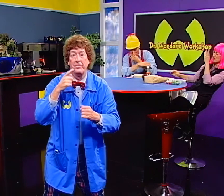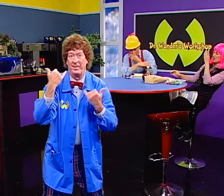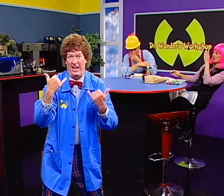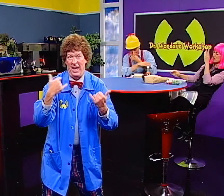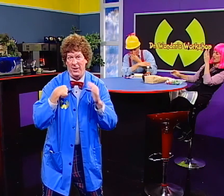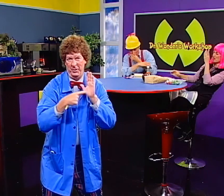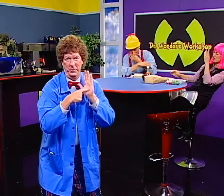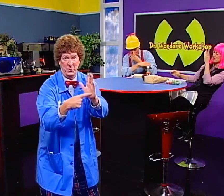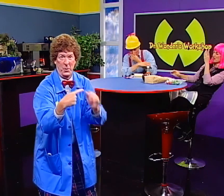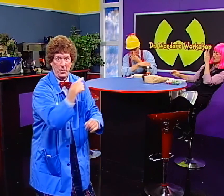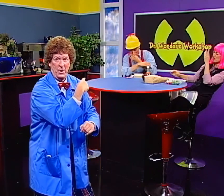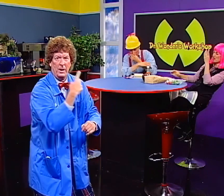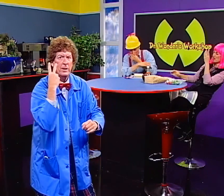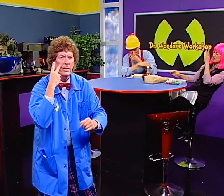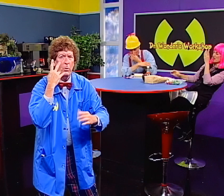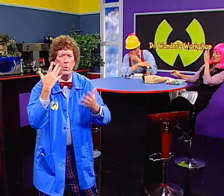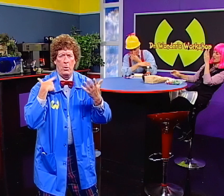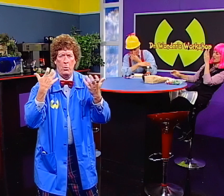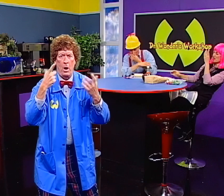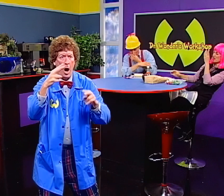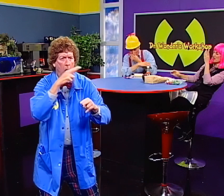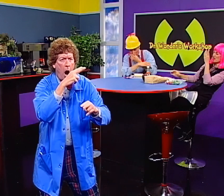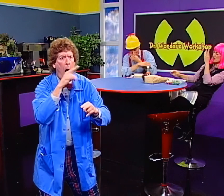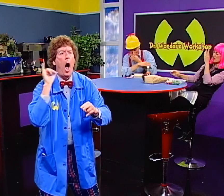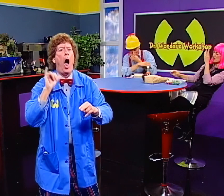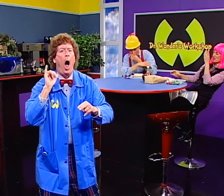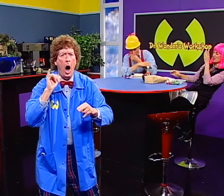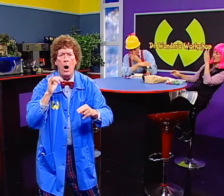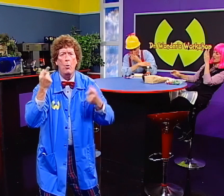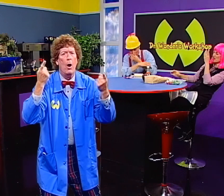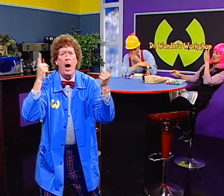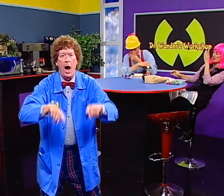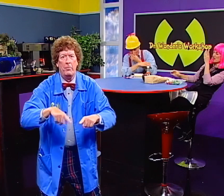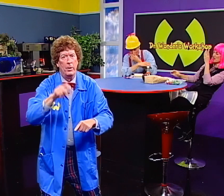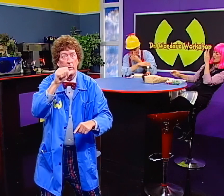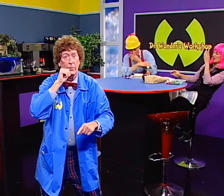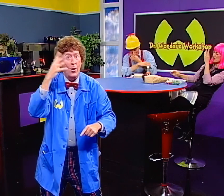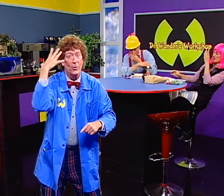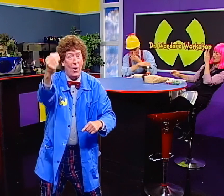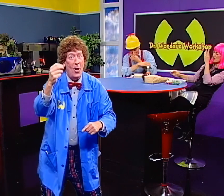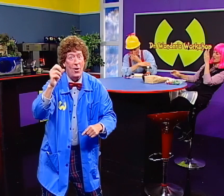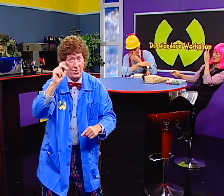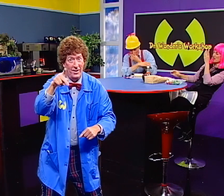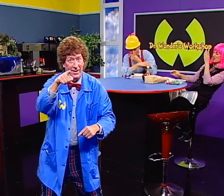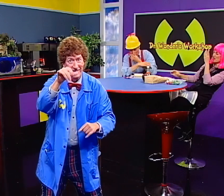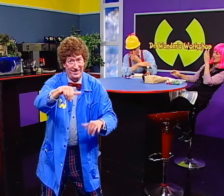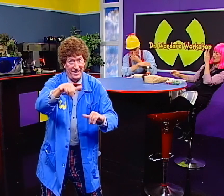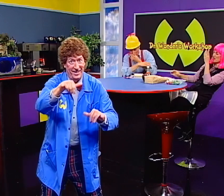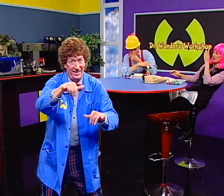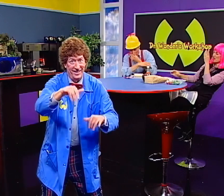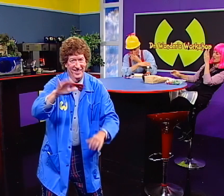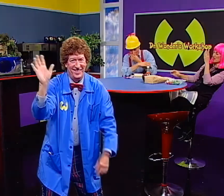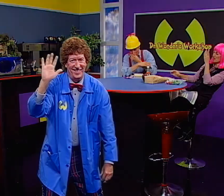NEXT TIME I'LL SHOW YOU WHAT HAPPENS WHEN NOBODY HAS TO GO OUT FOR LUNCH.